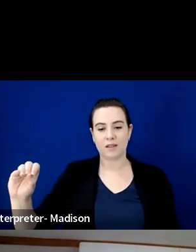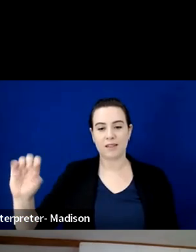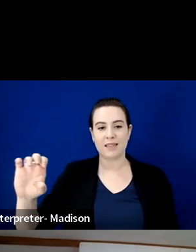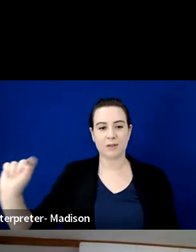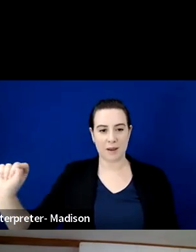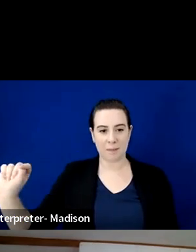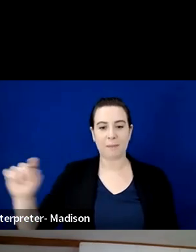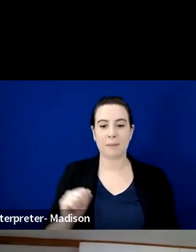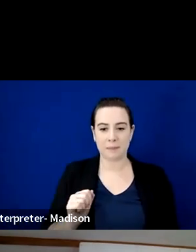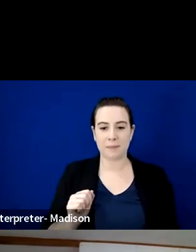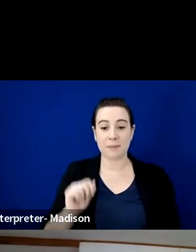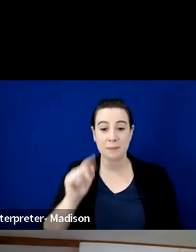And thank you all again for joining us and we look forward to having you join us for the next session that starts at 12:30 p.m. Pacific time, 1:30 p.m. Mountain Time, 2:30 p.m.